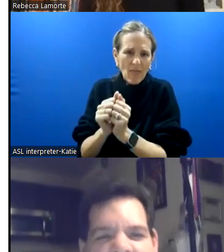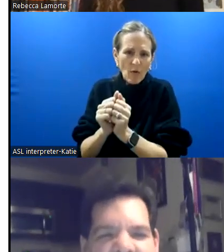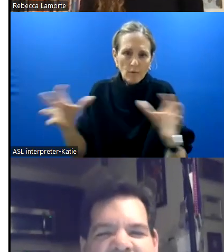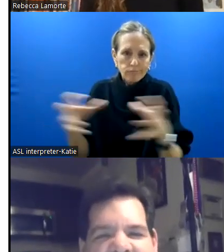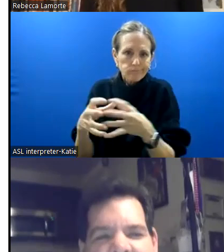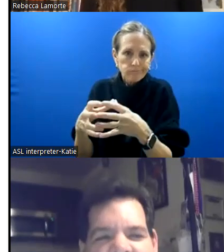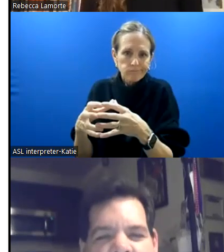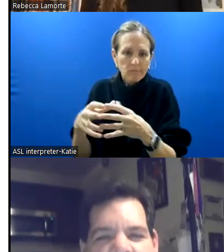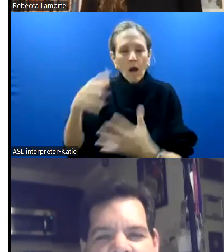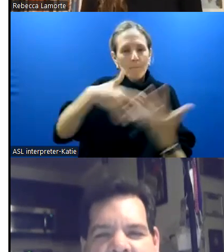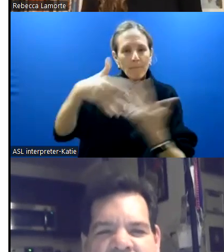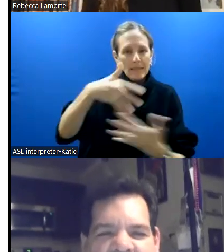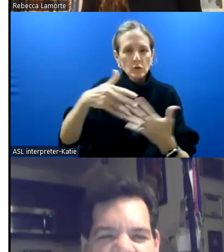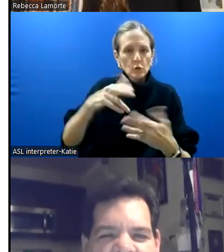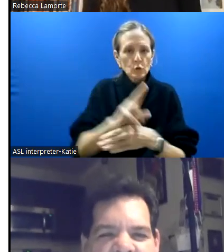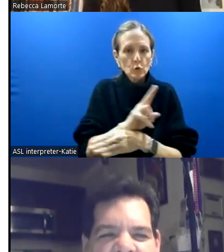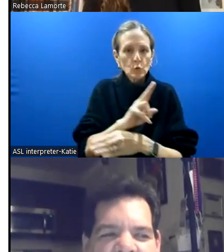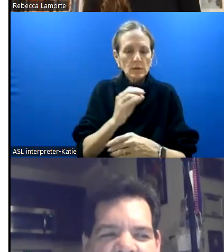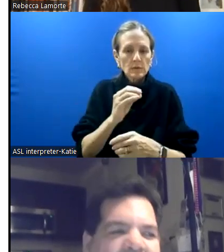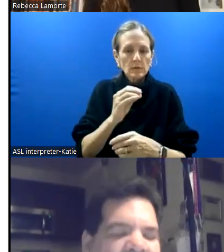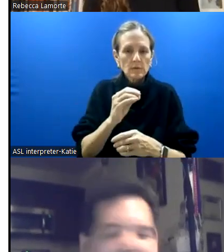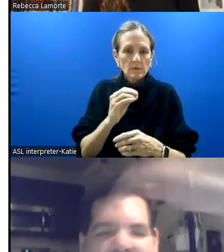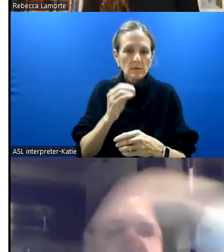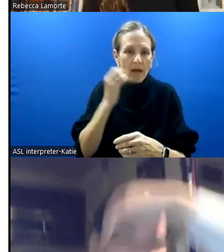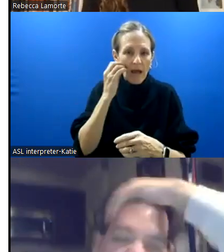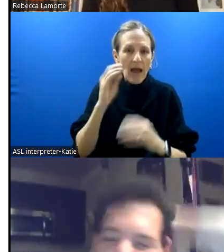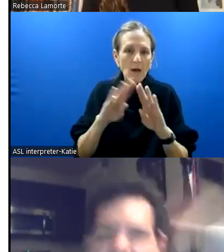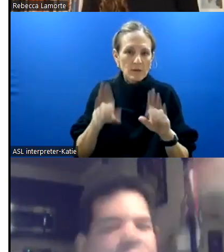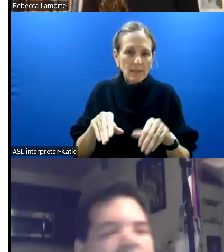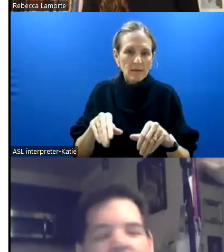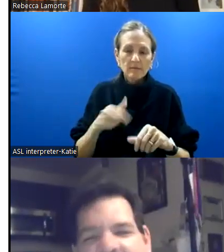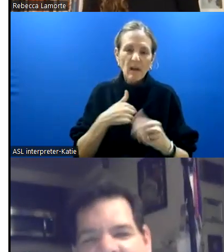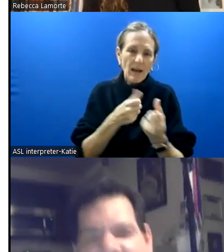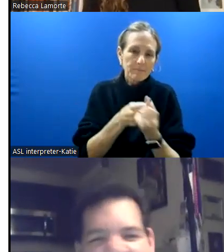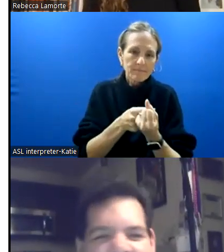which I'm in favor for. So, and I don't mean to go on and on.